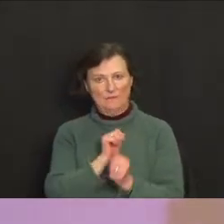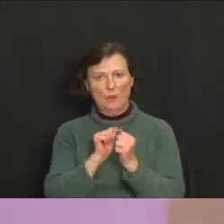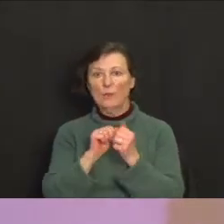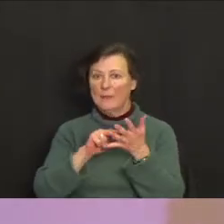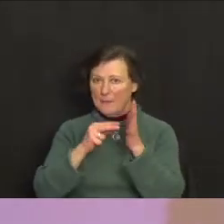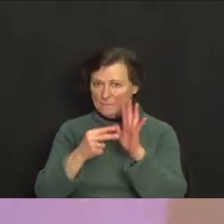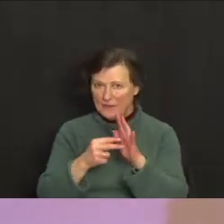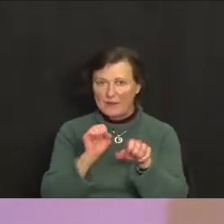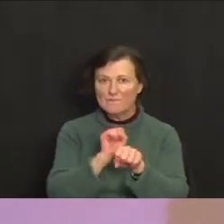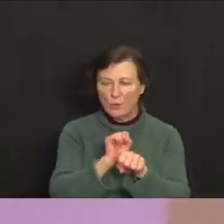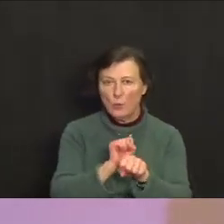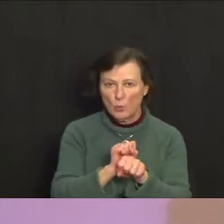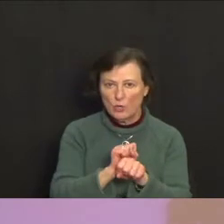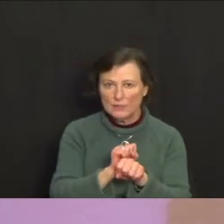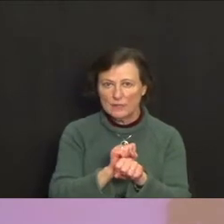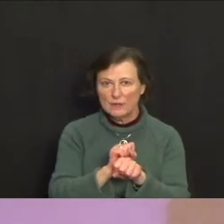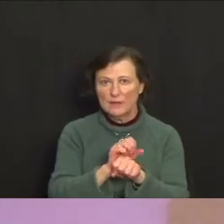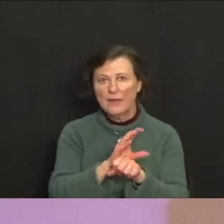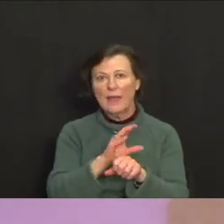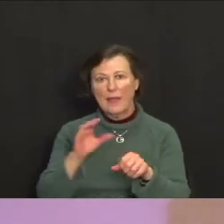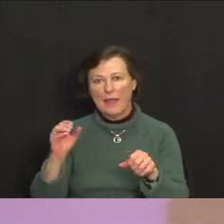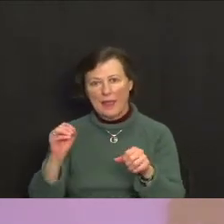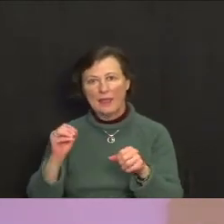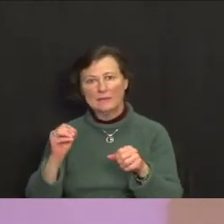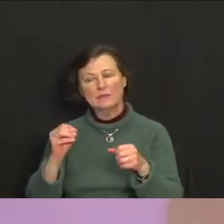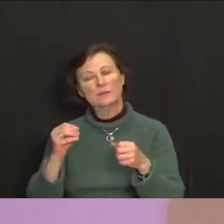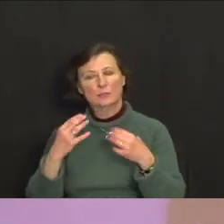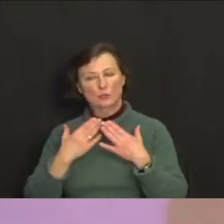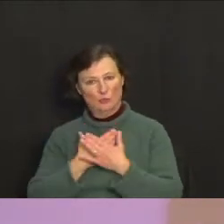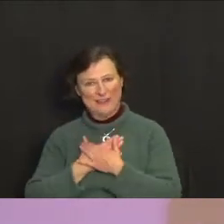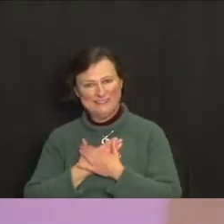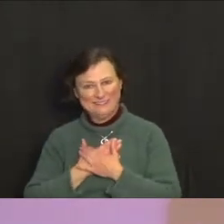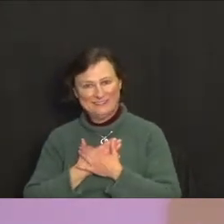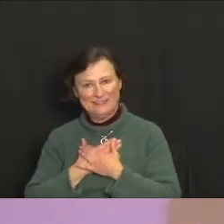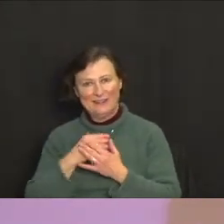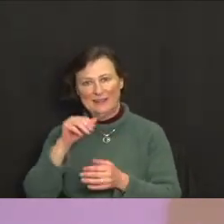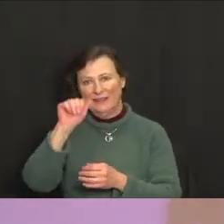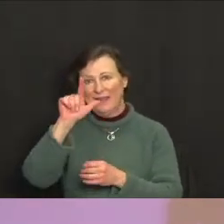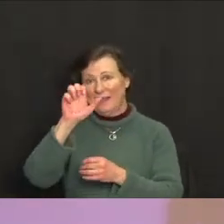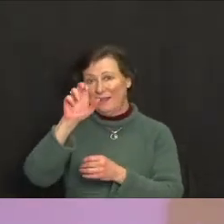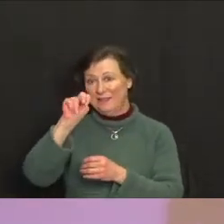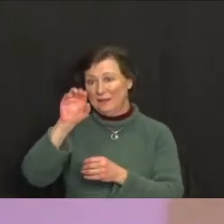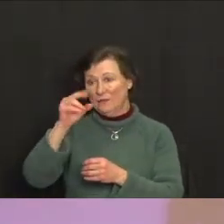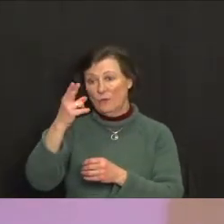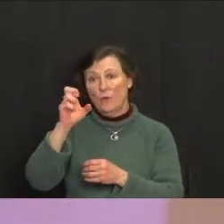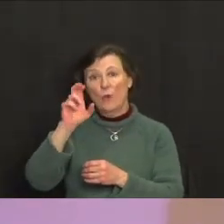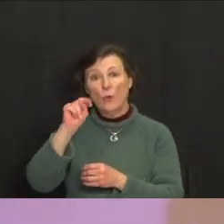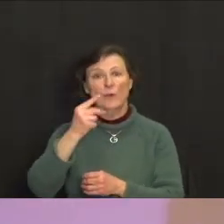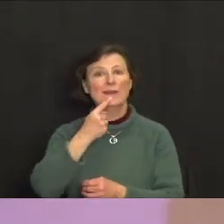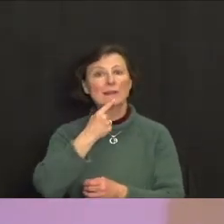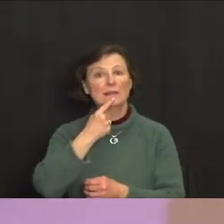as well as restorative rest. As Alan Cohen says, "There is virtue in work